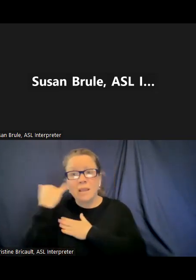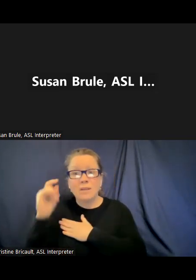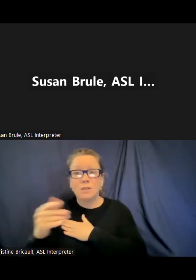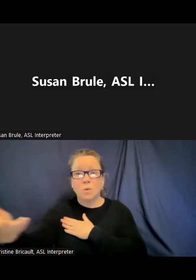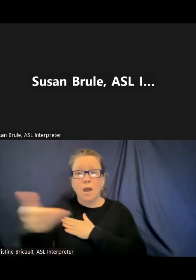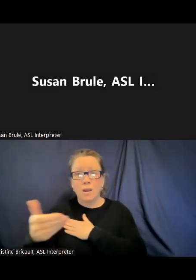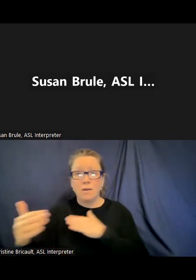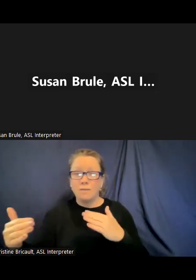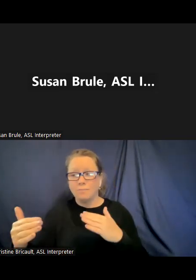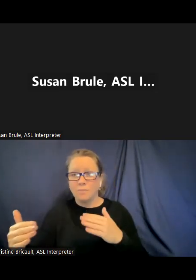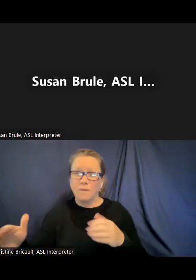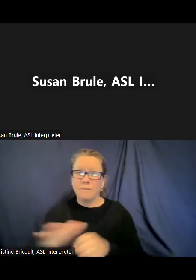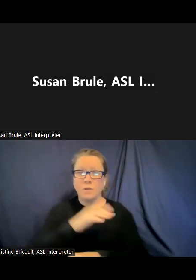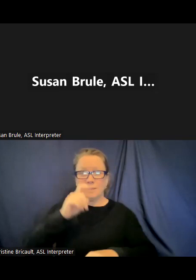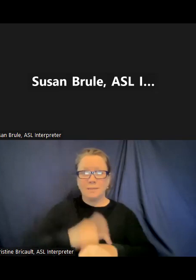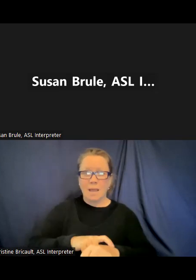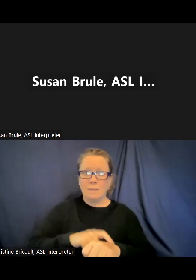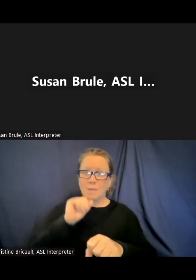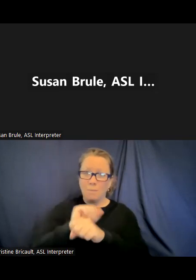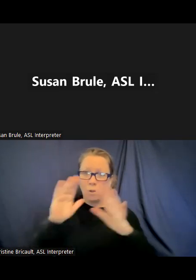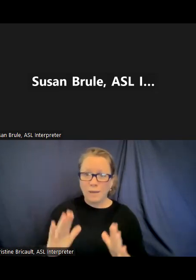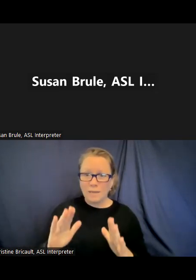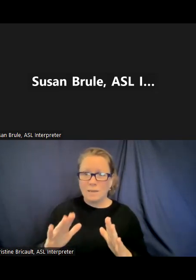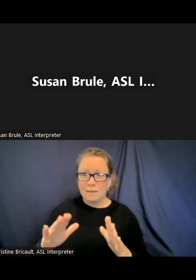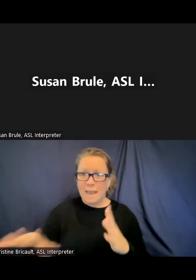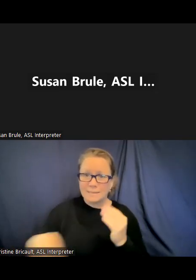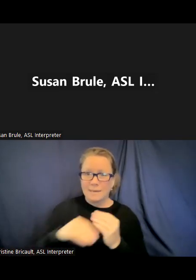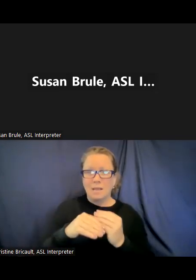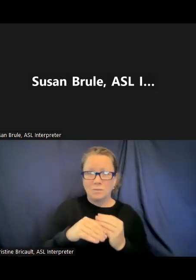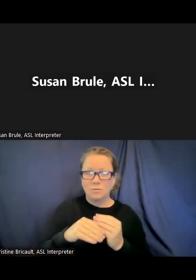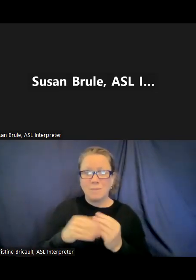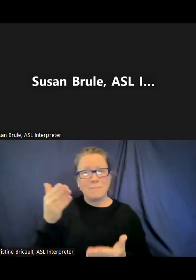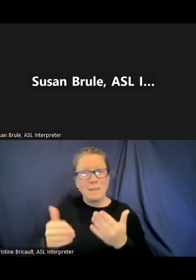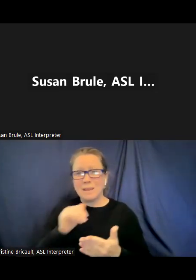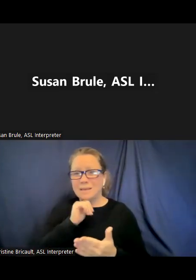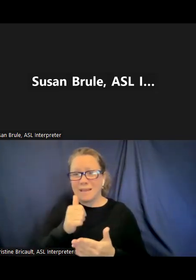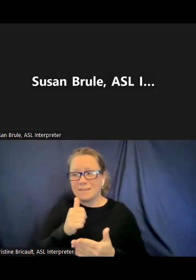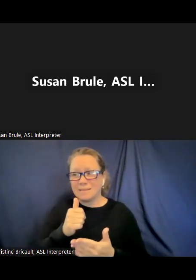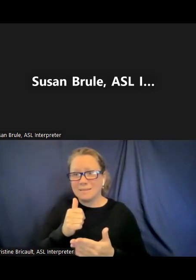an extra full-time equivalent employee, that might not be financially feasible for your organization.